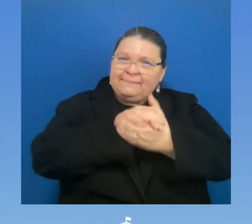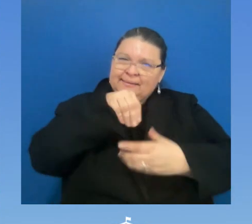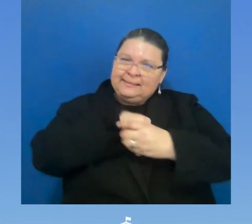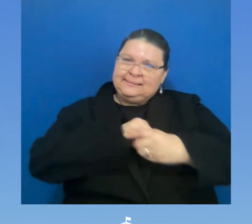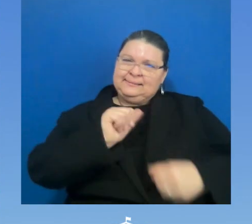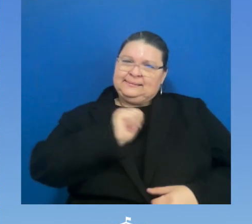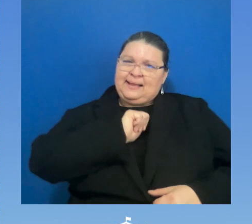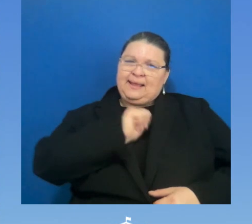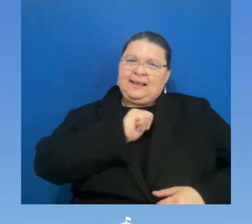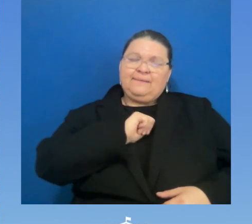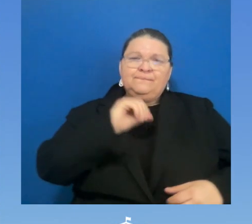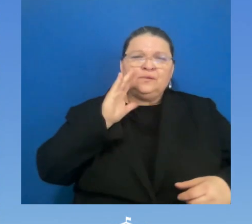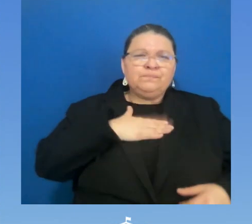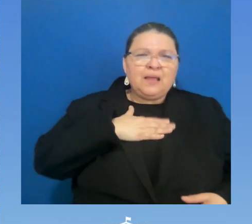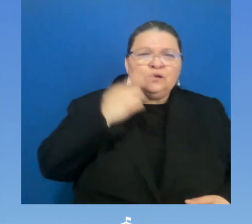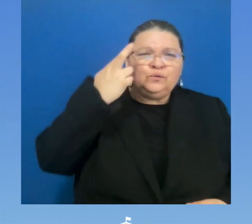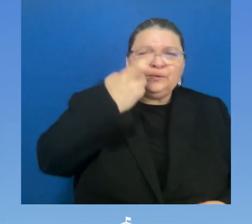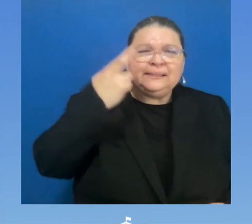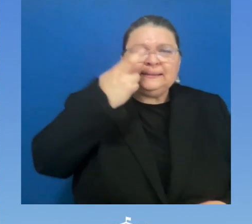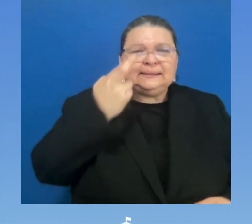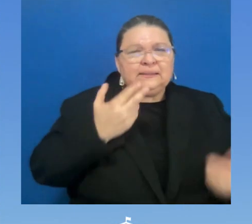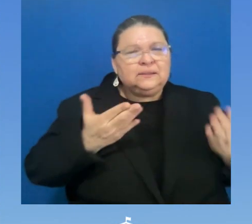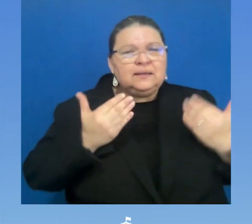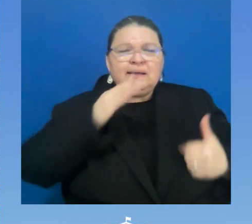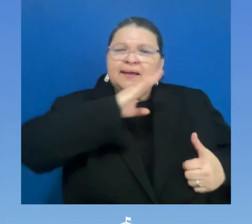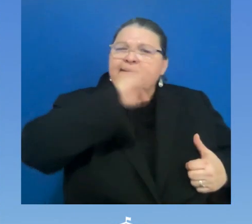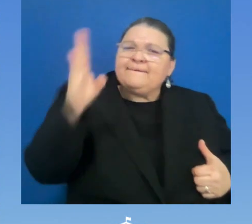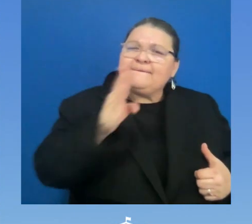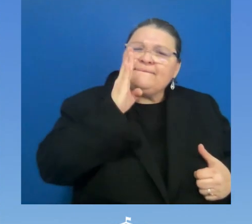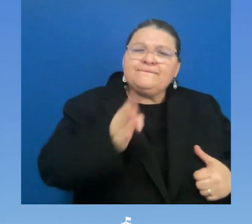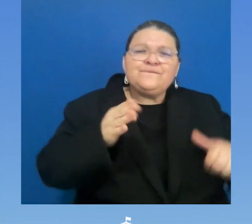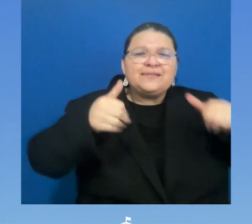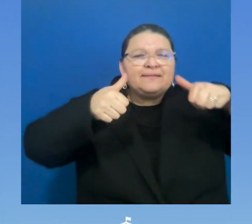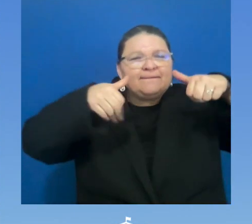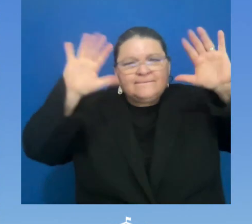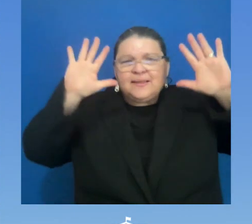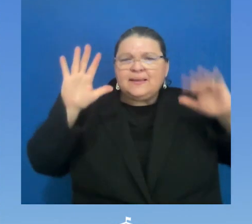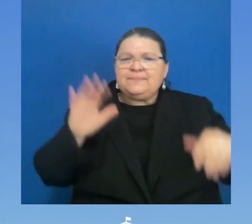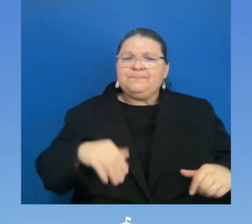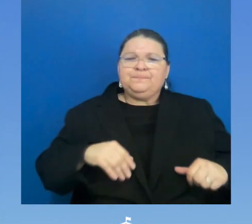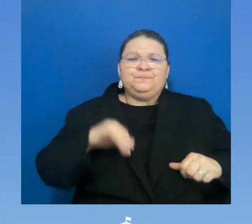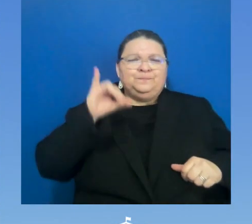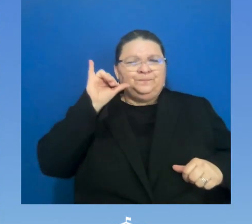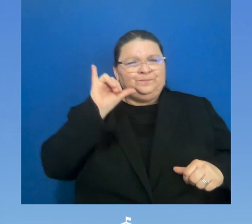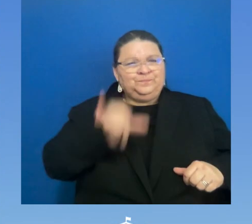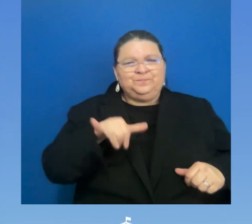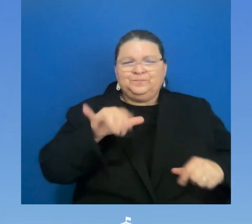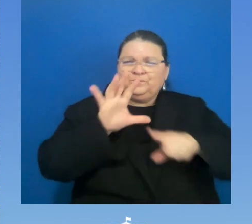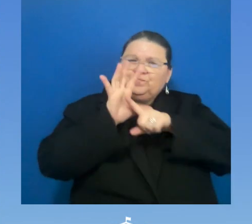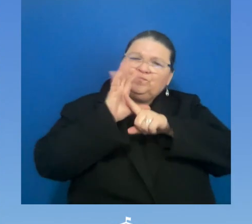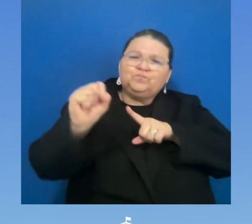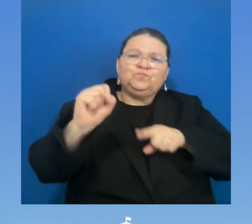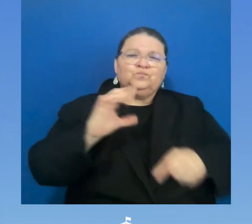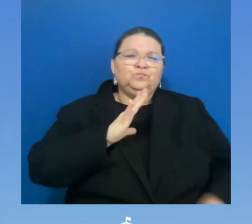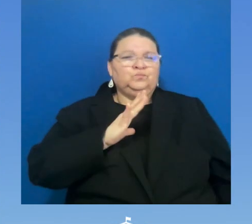And you all have done that in a really extraordinary way -- a really extraordinary way. So, thank you all very much.